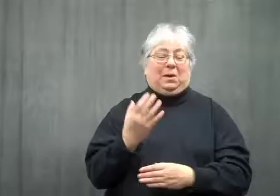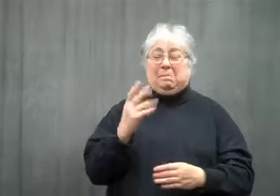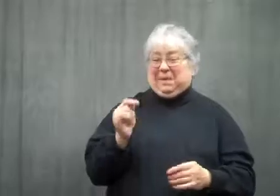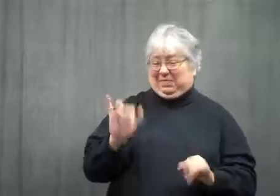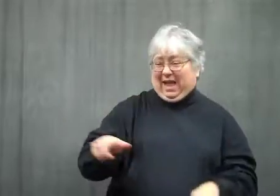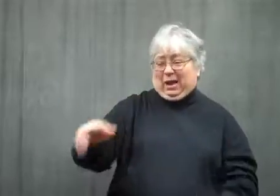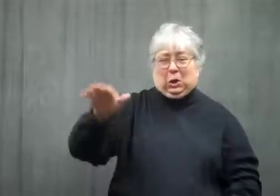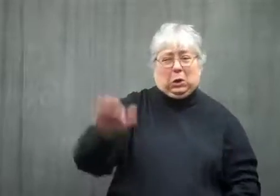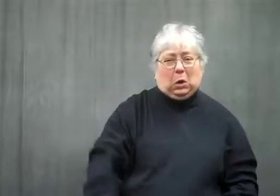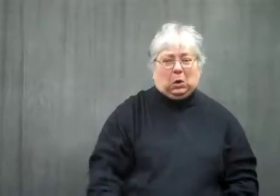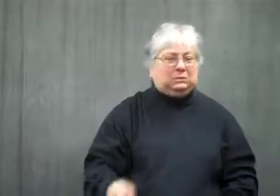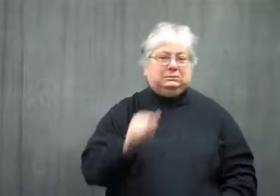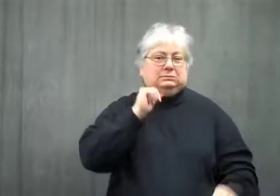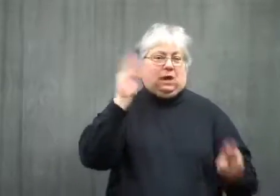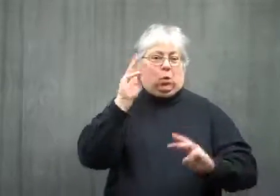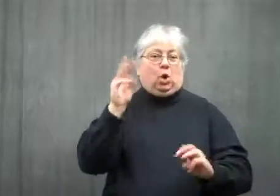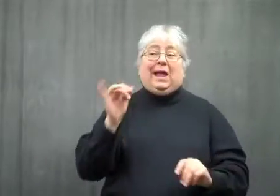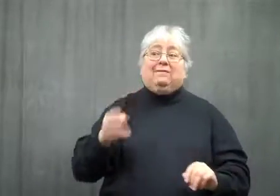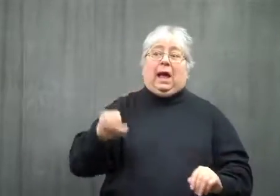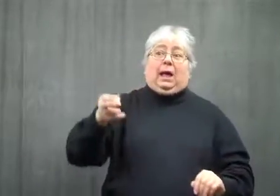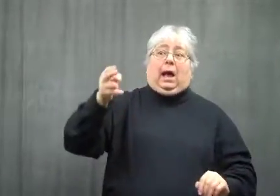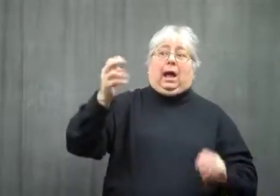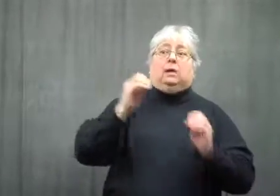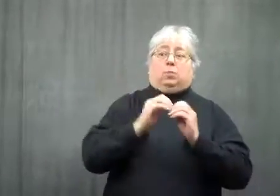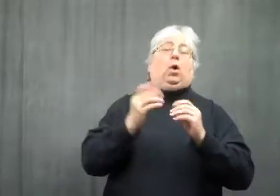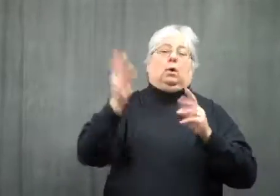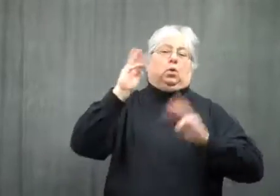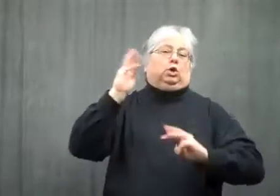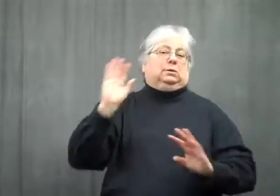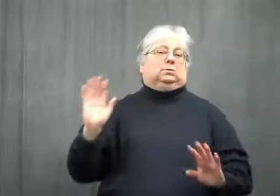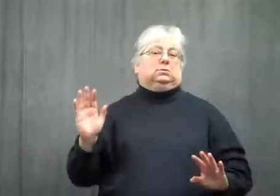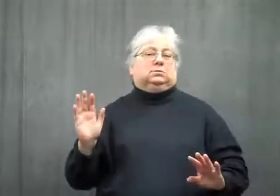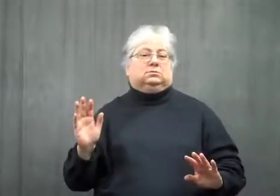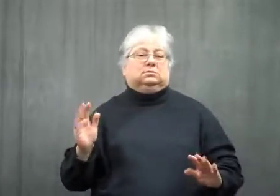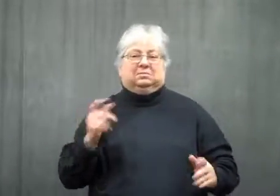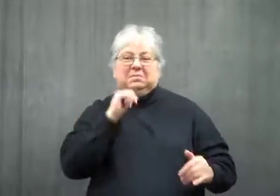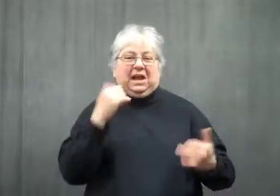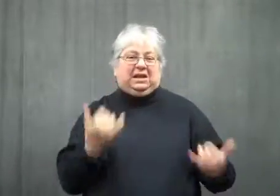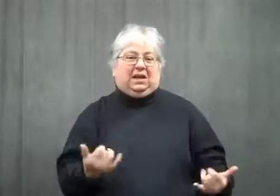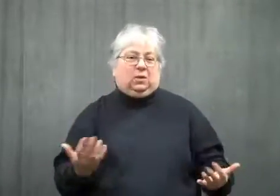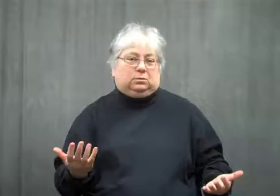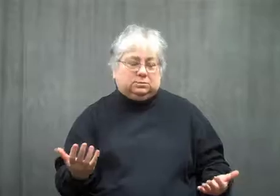The current level is nothing to worry about, but if they get higher, then there's a concern.